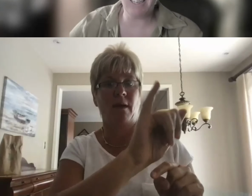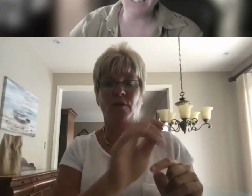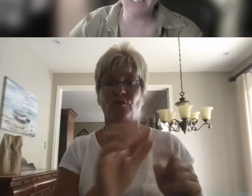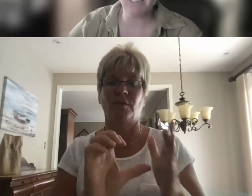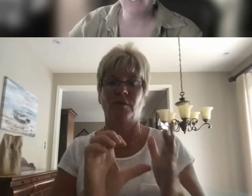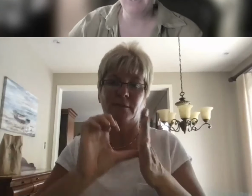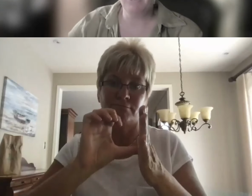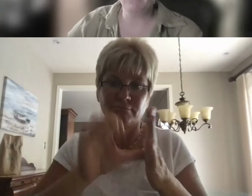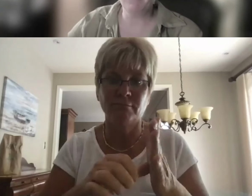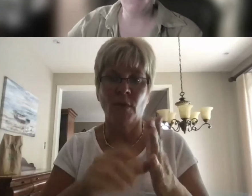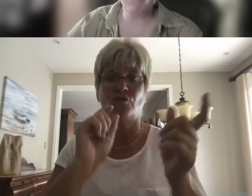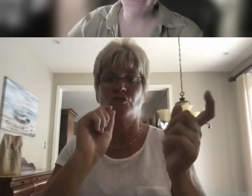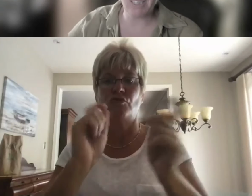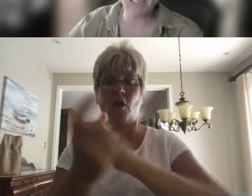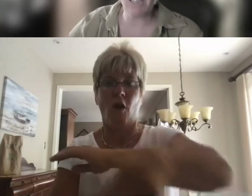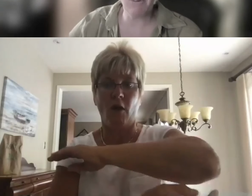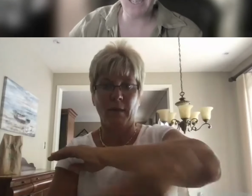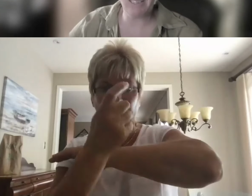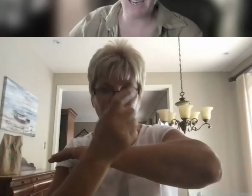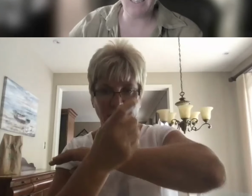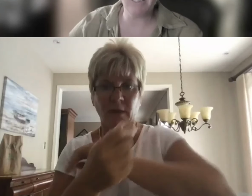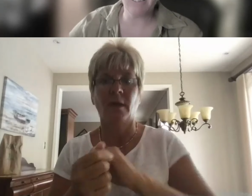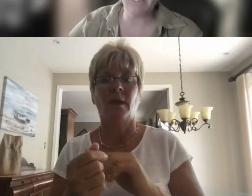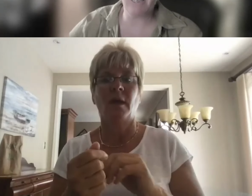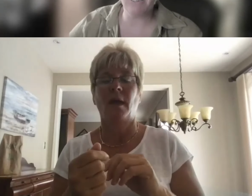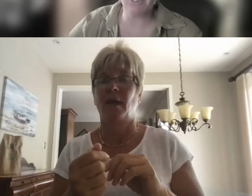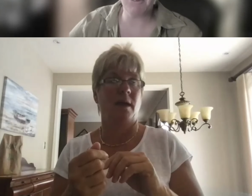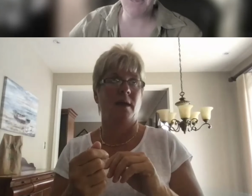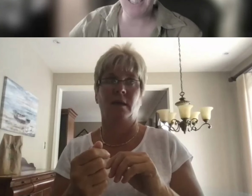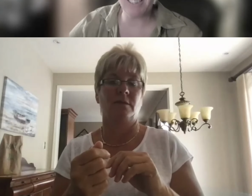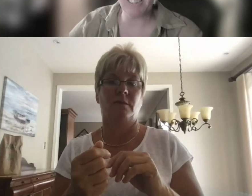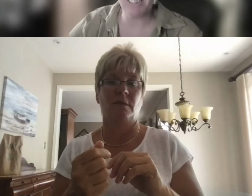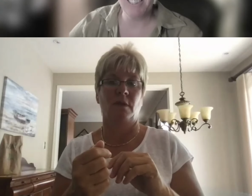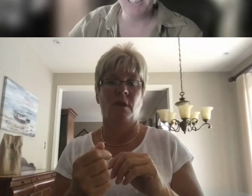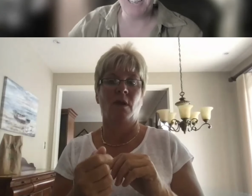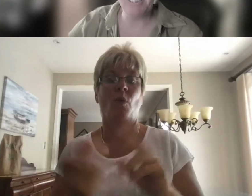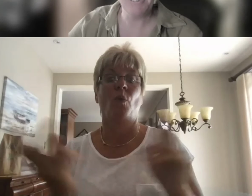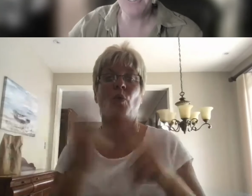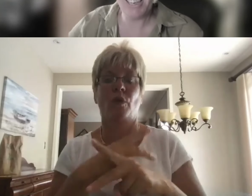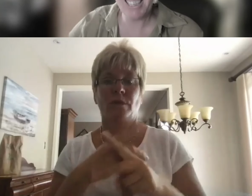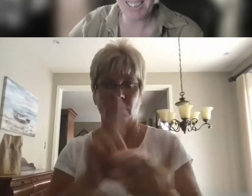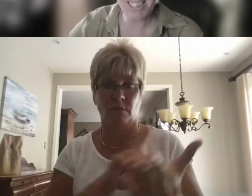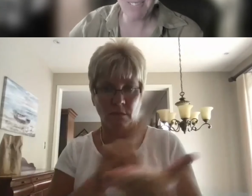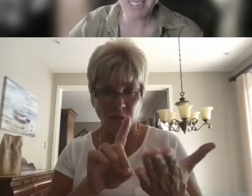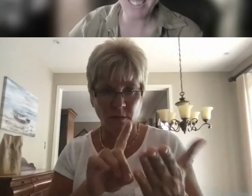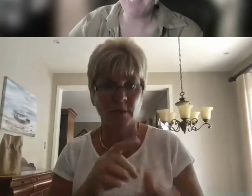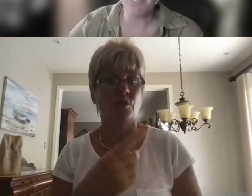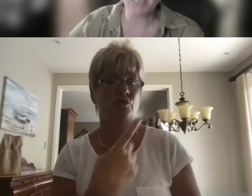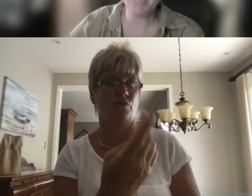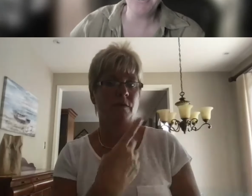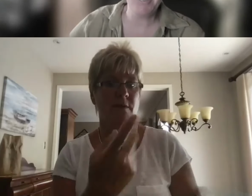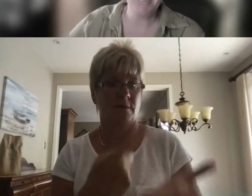and accelerate that discrimination. You and I talked about some,